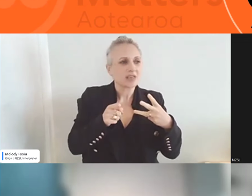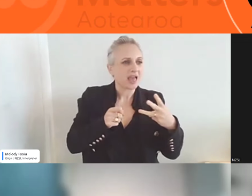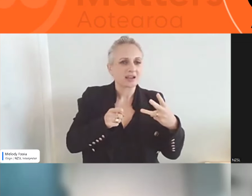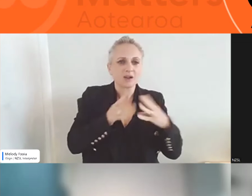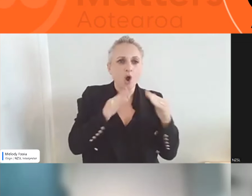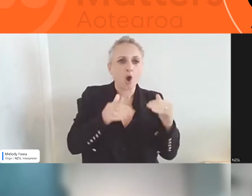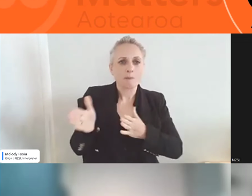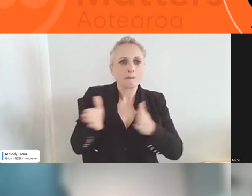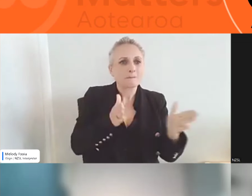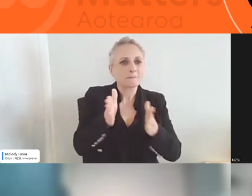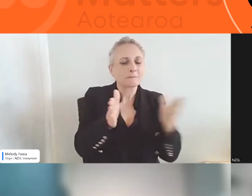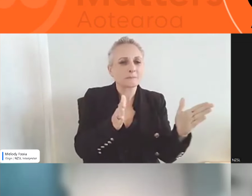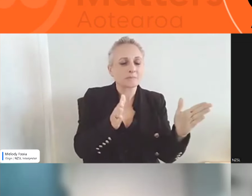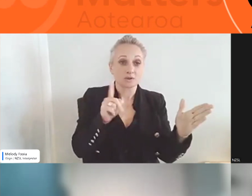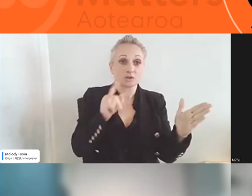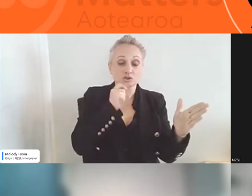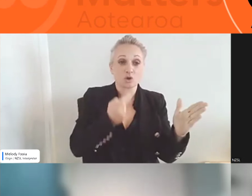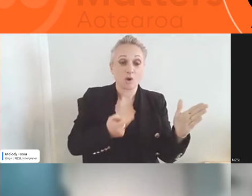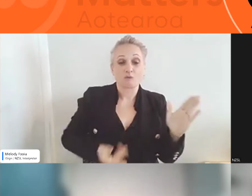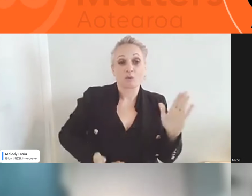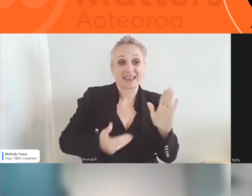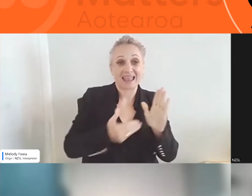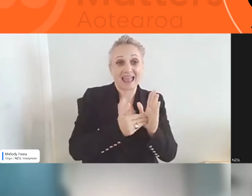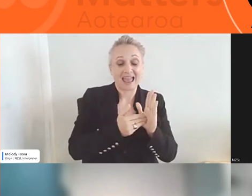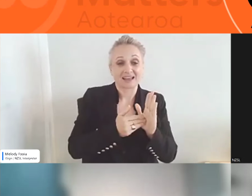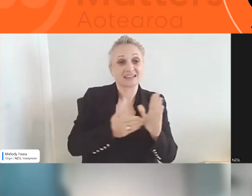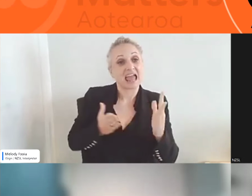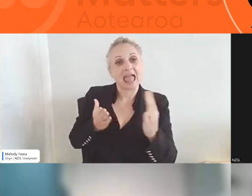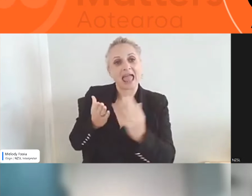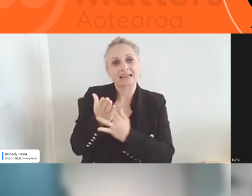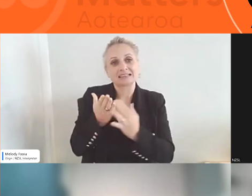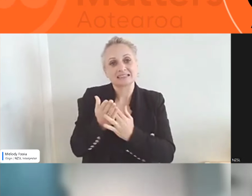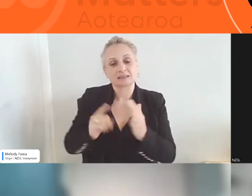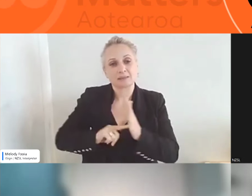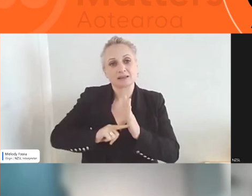were to insert accessibility provisions into the healthy home standards,